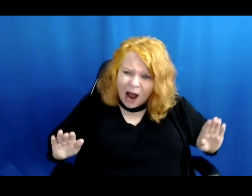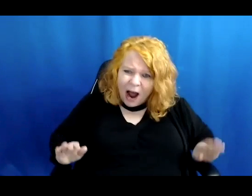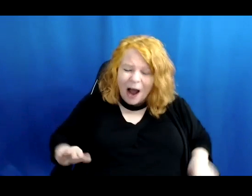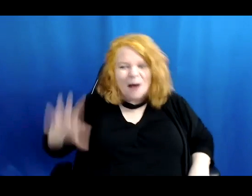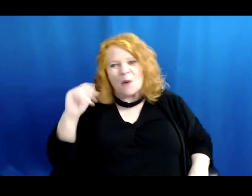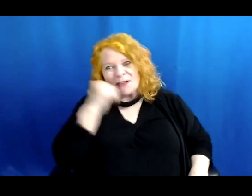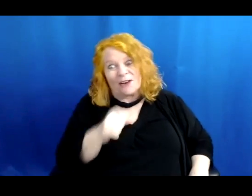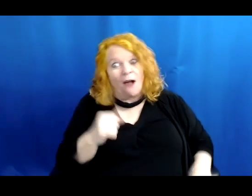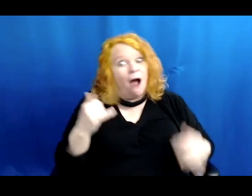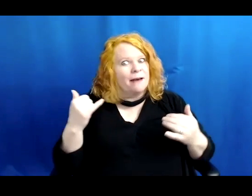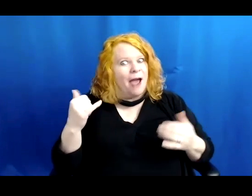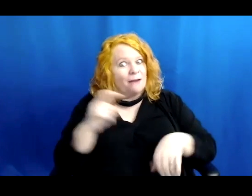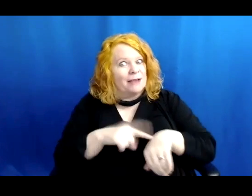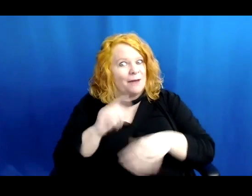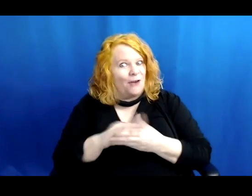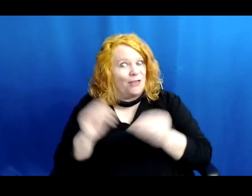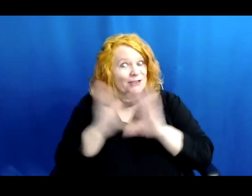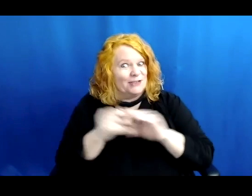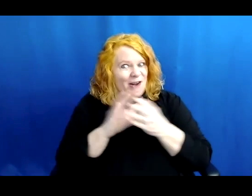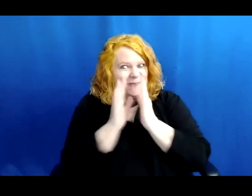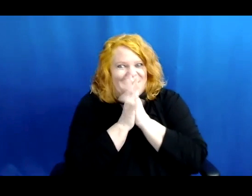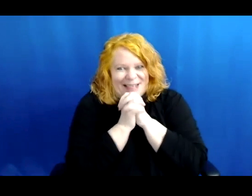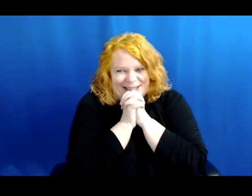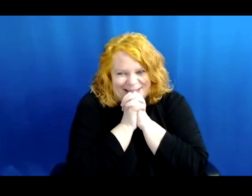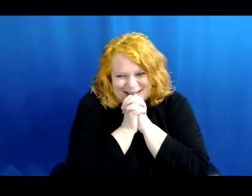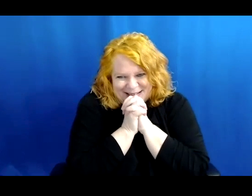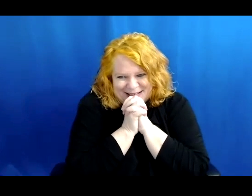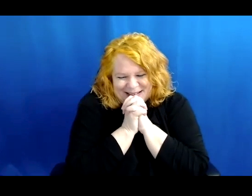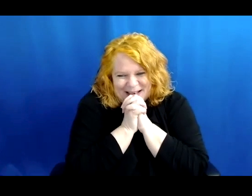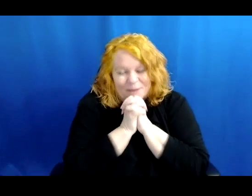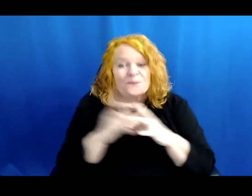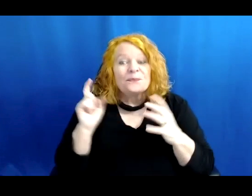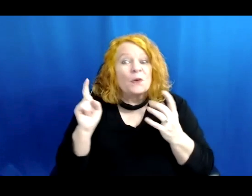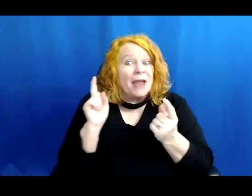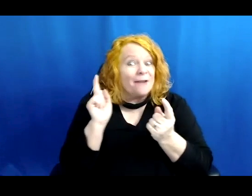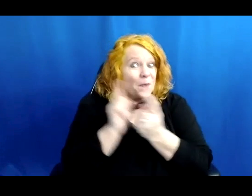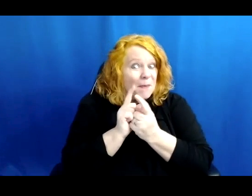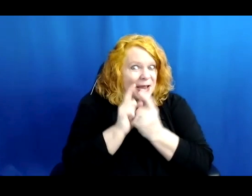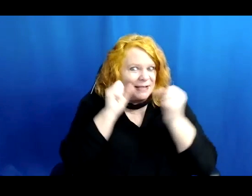Story time. We are going to meet some amazing new characters